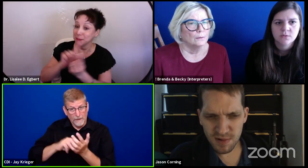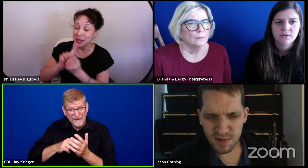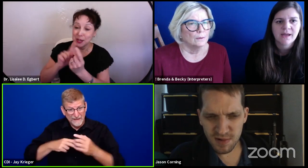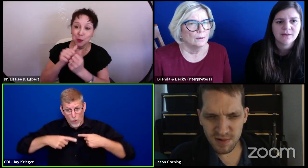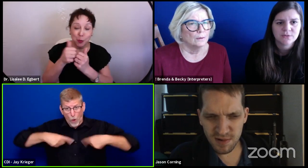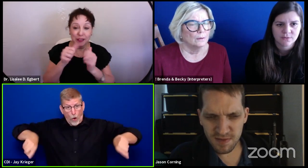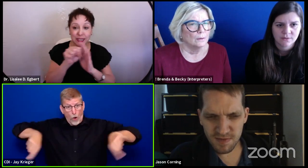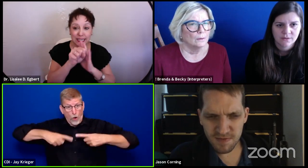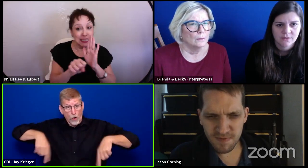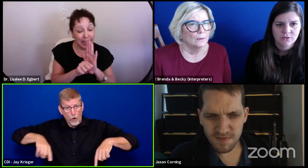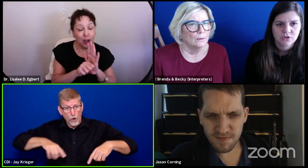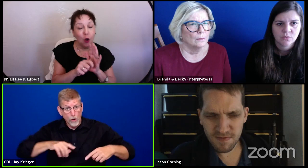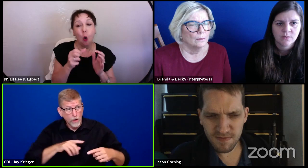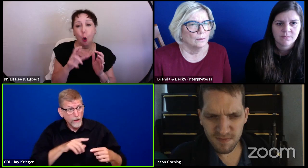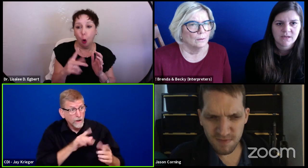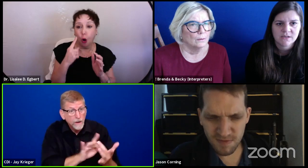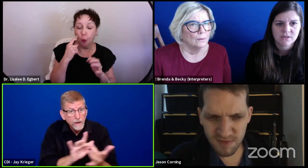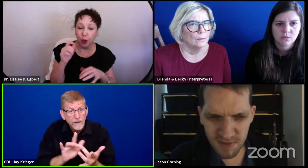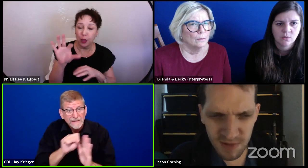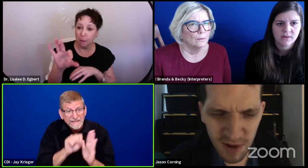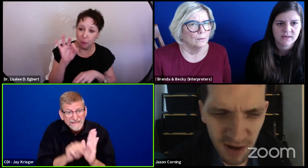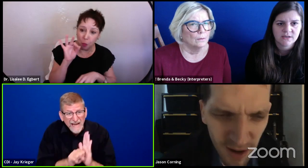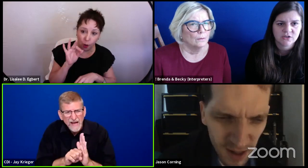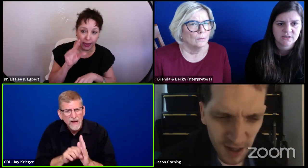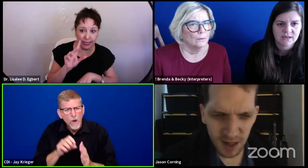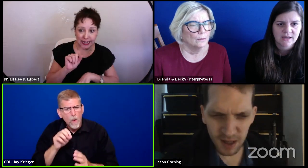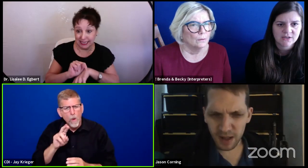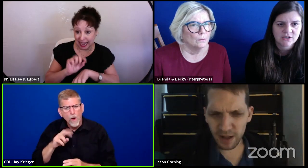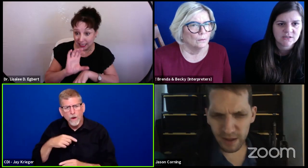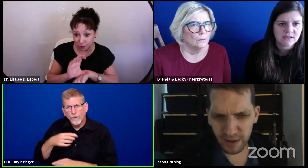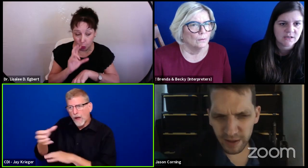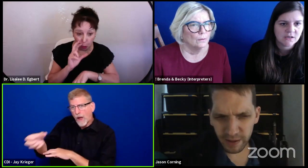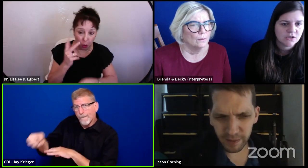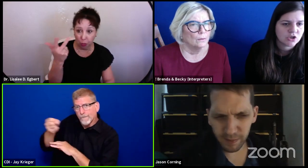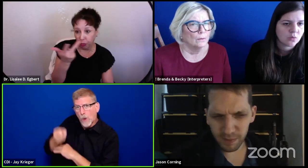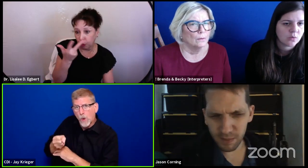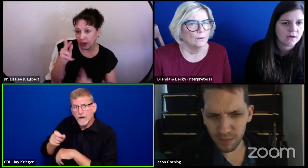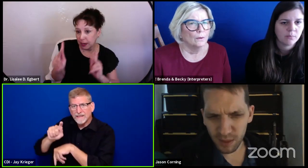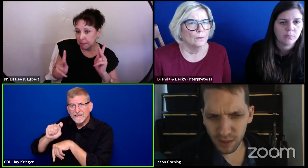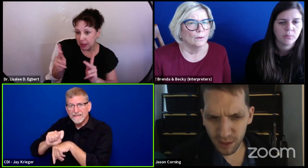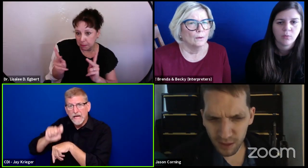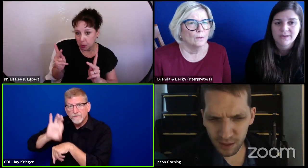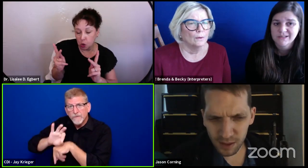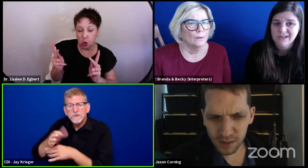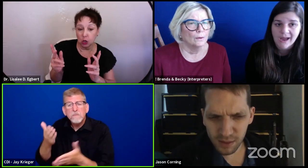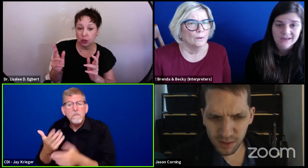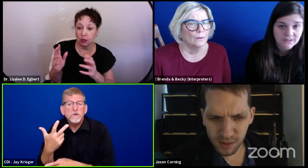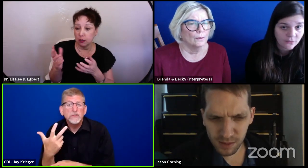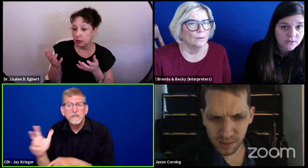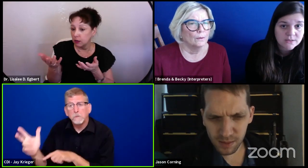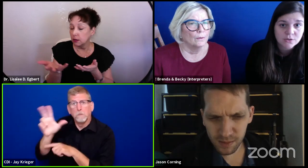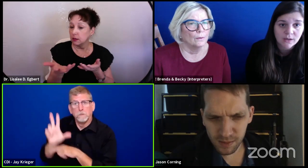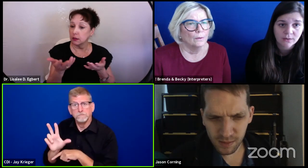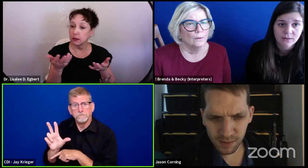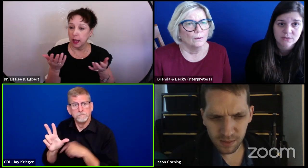The council, should we meet with each state agency? Should we appoint a task force to handle this work?